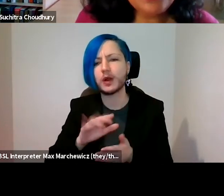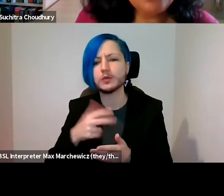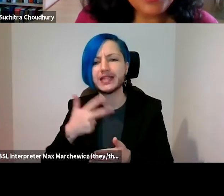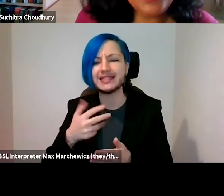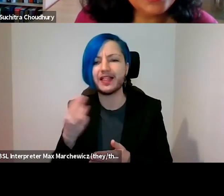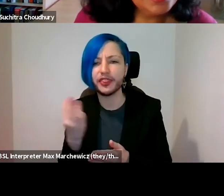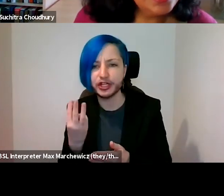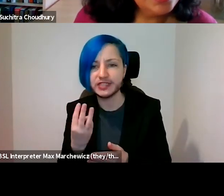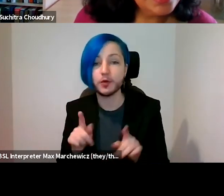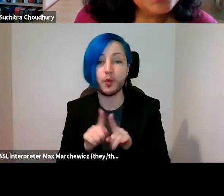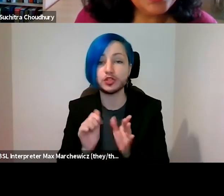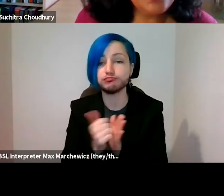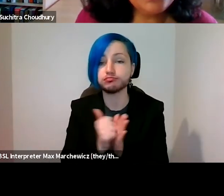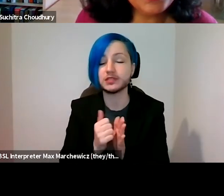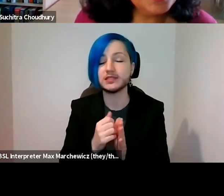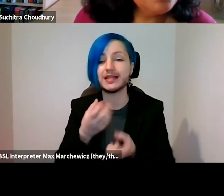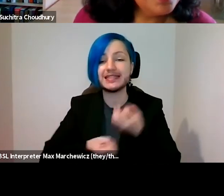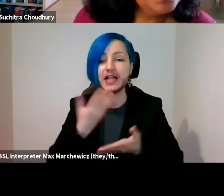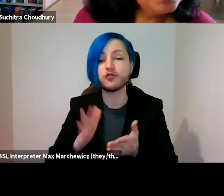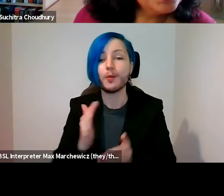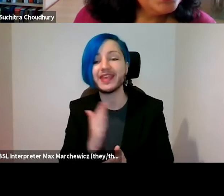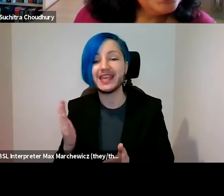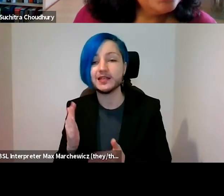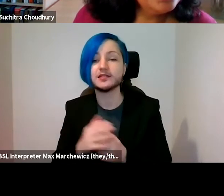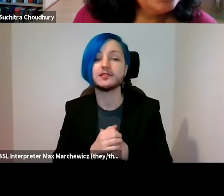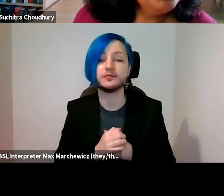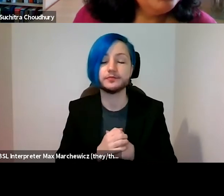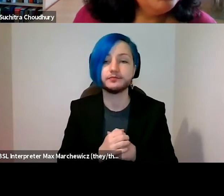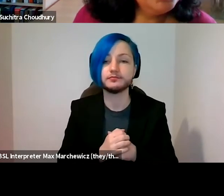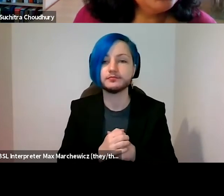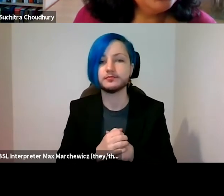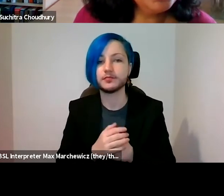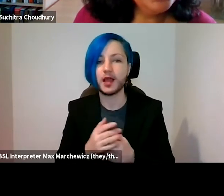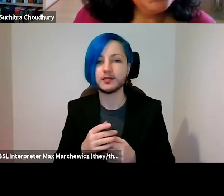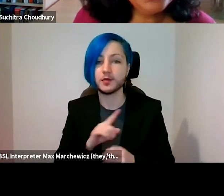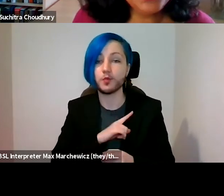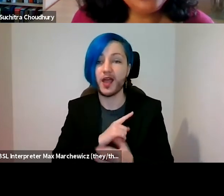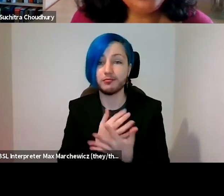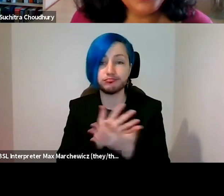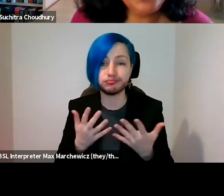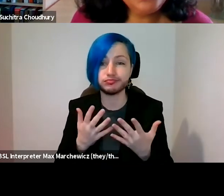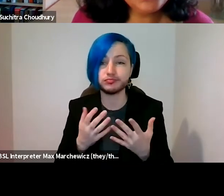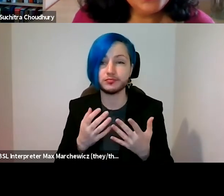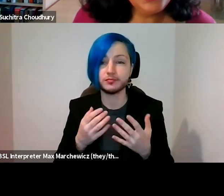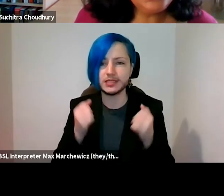Tales from the East, and cashed in on such a demand. Beautiful one here, Tales of the East.